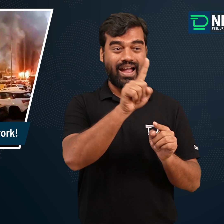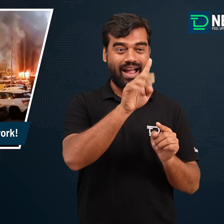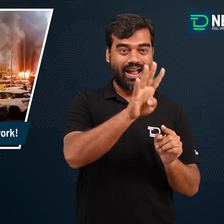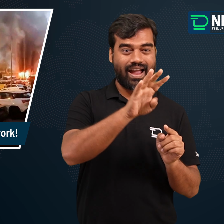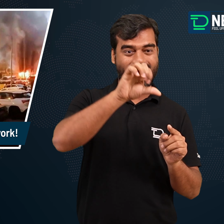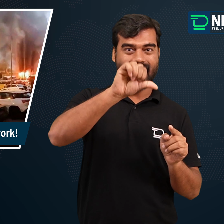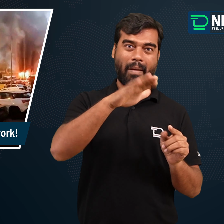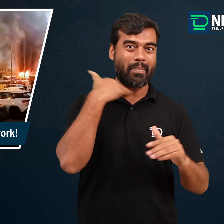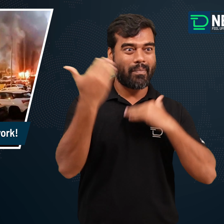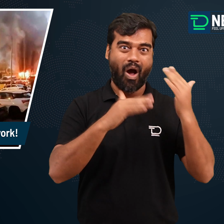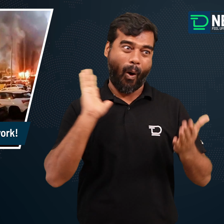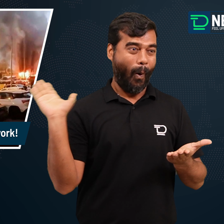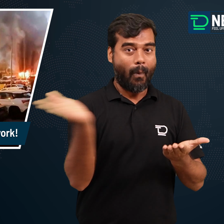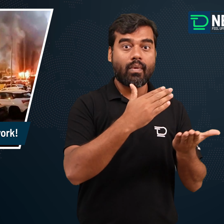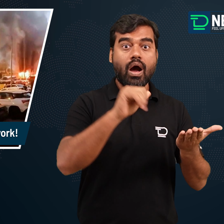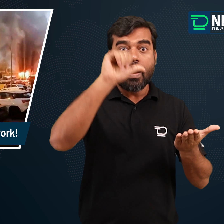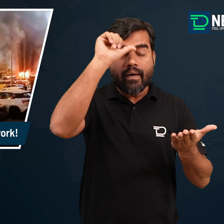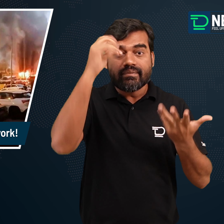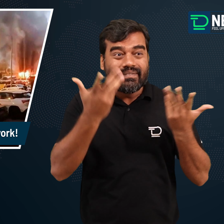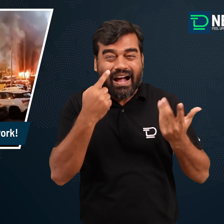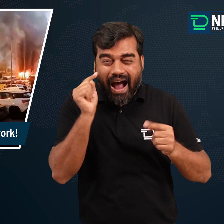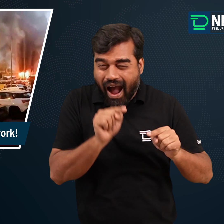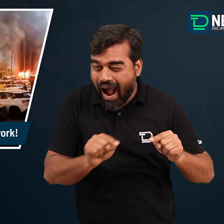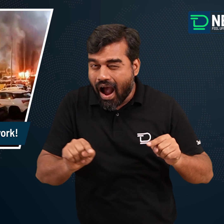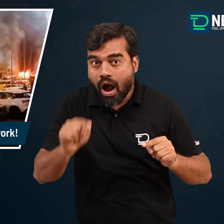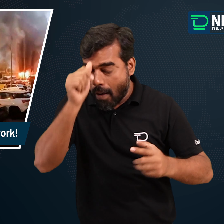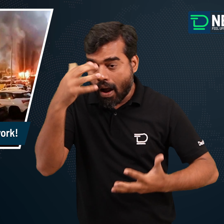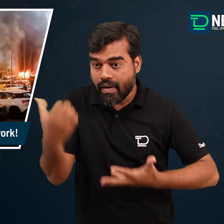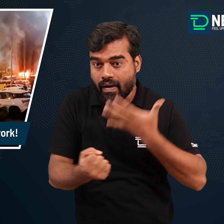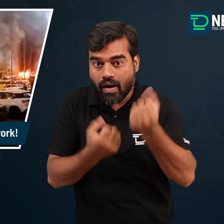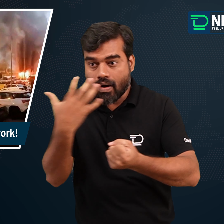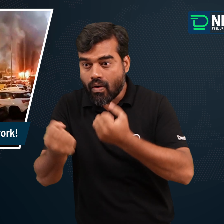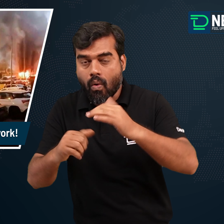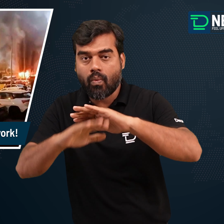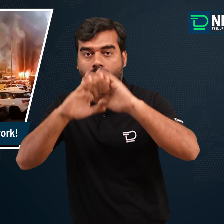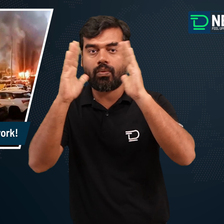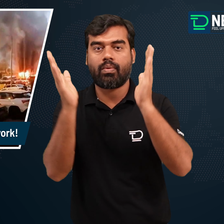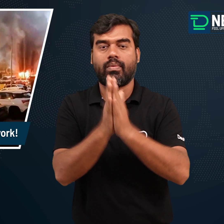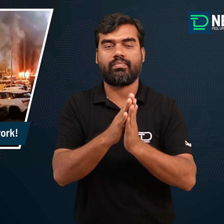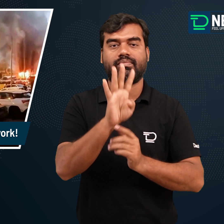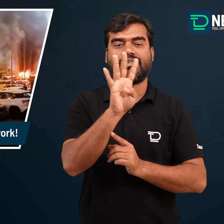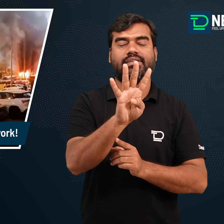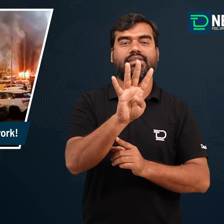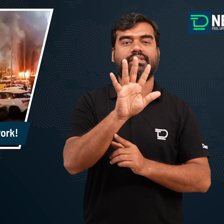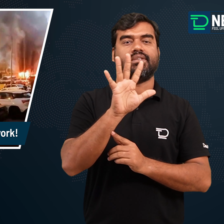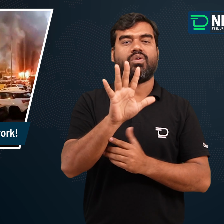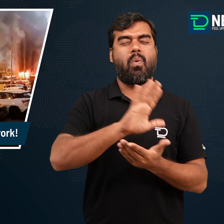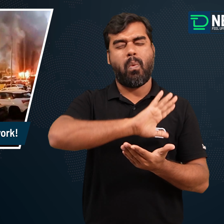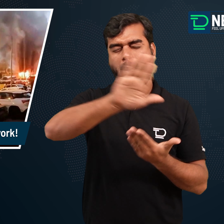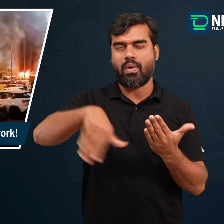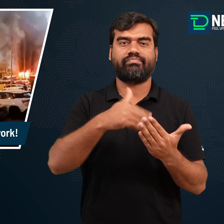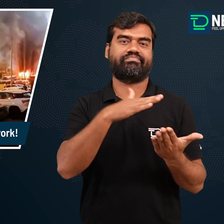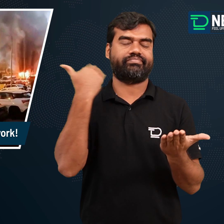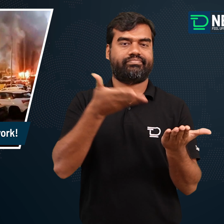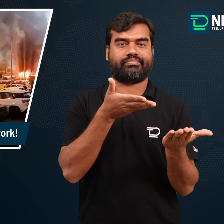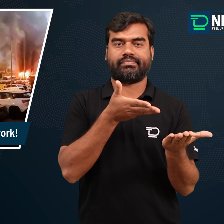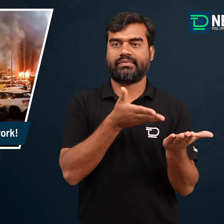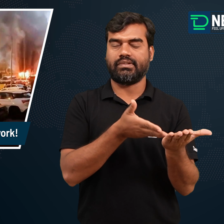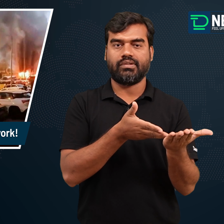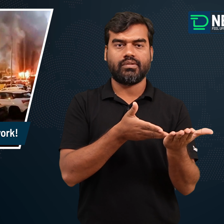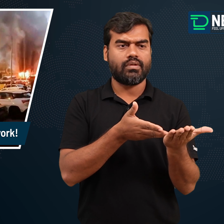In those 149, 45 Indian dead bodies have been identified.